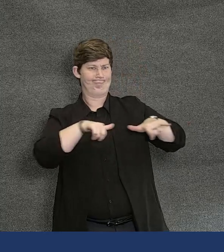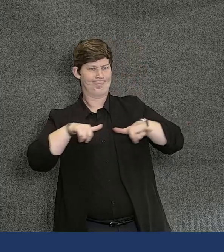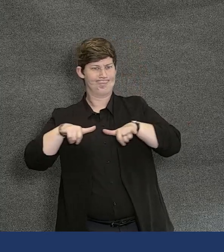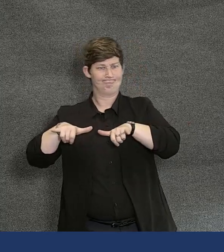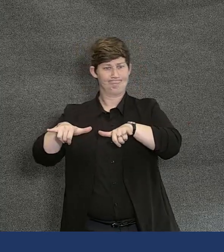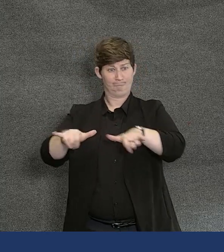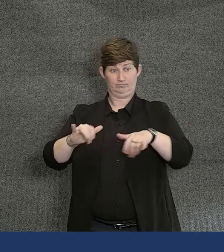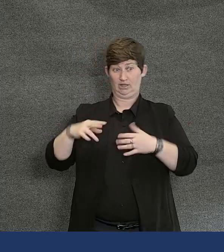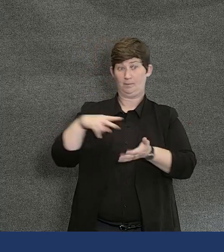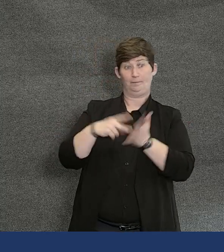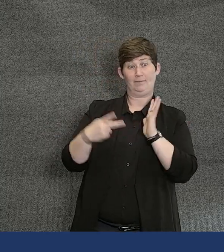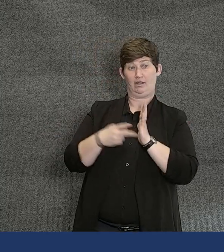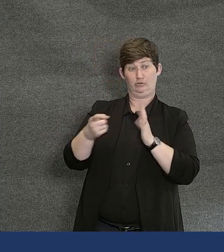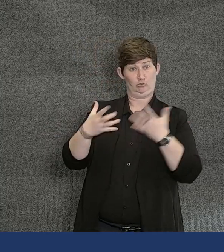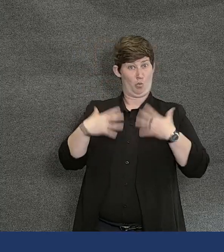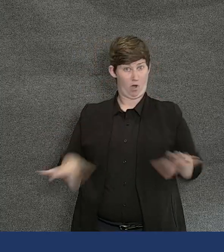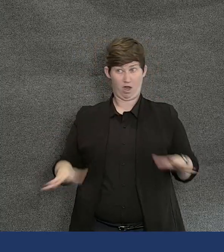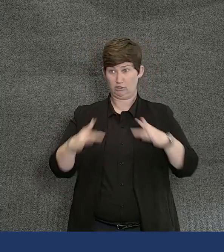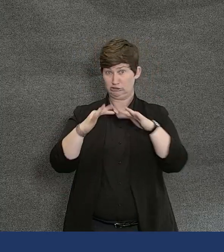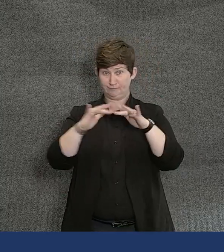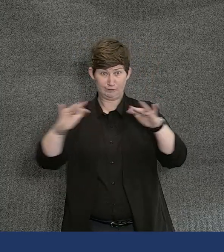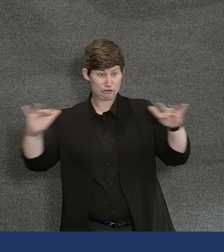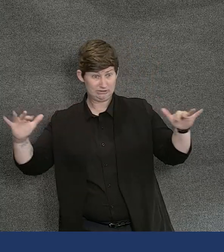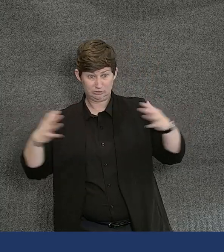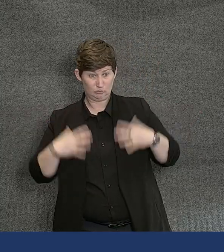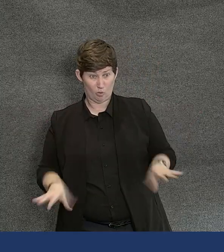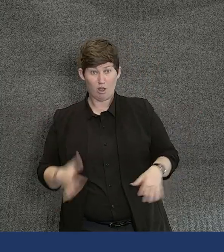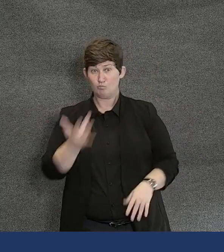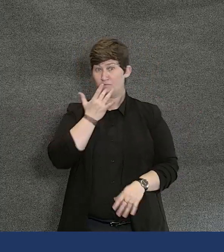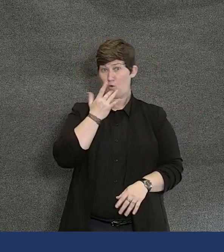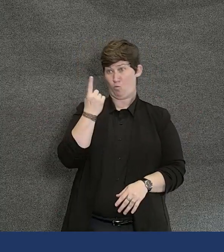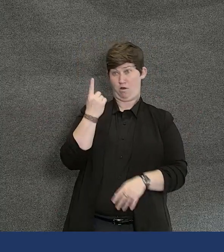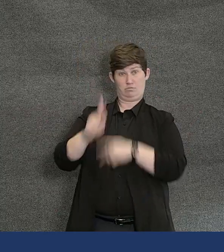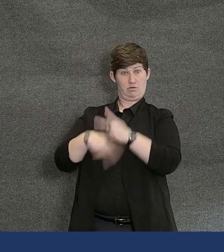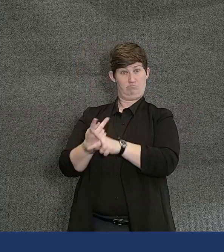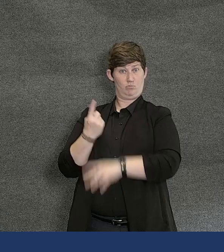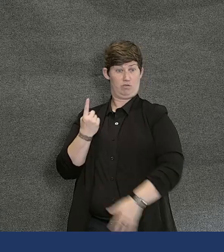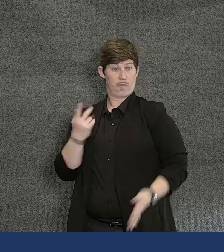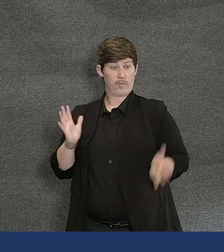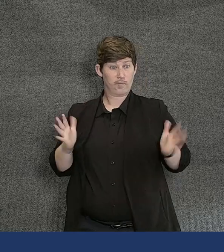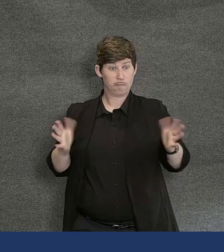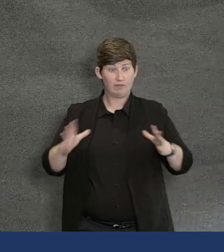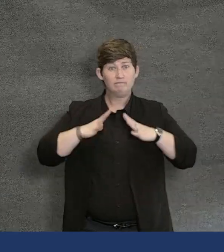saying no, not diversity, just one. Which one?